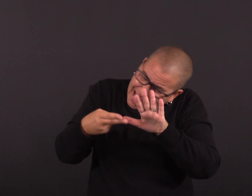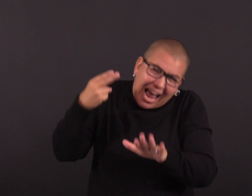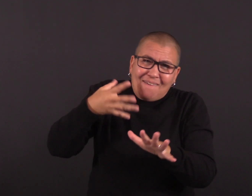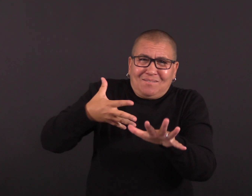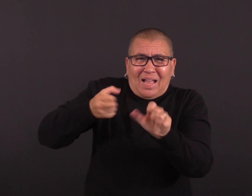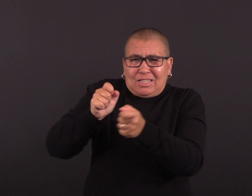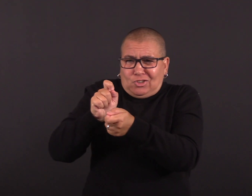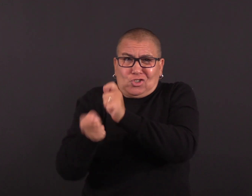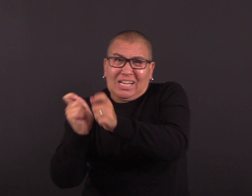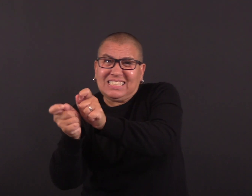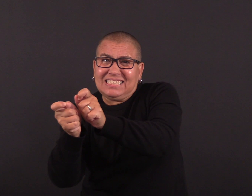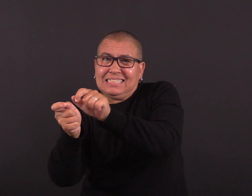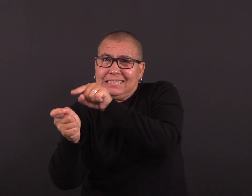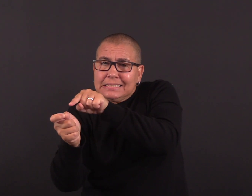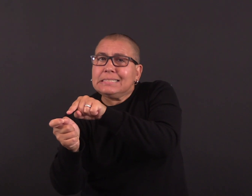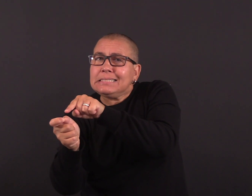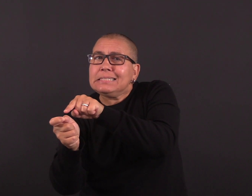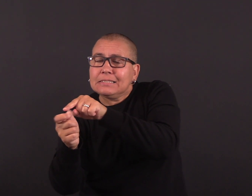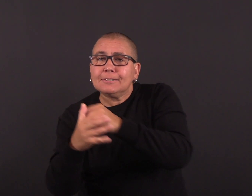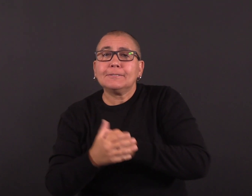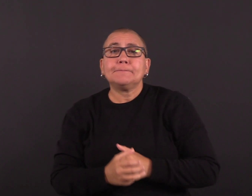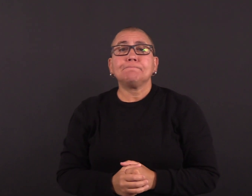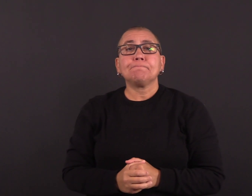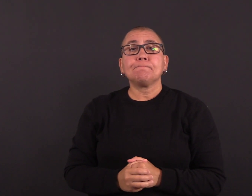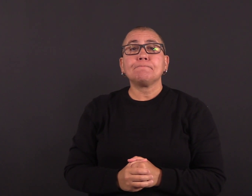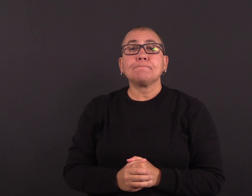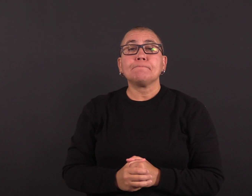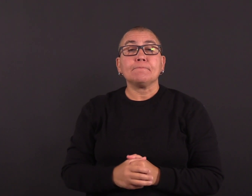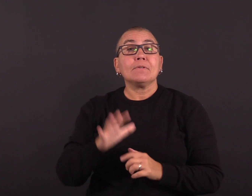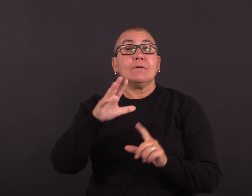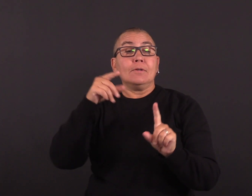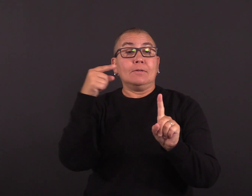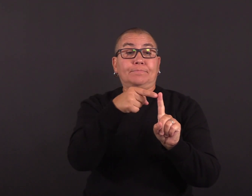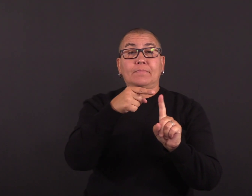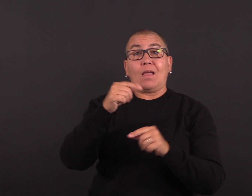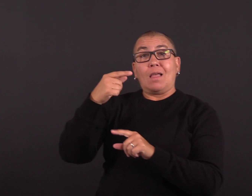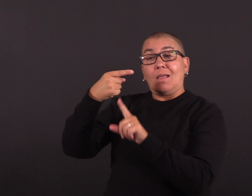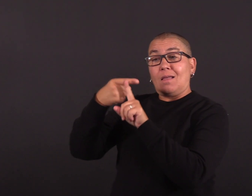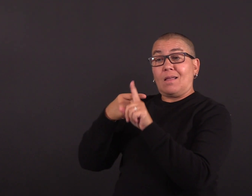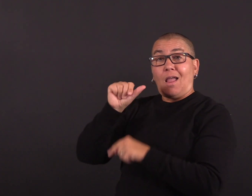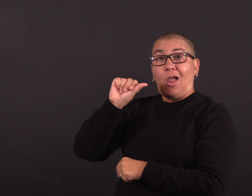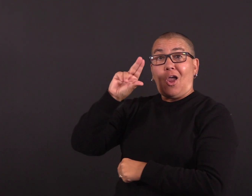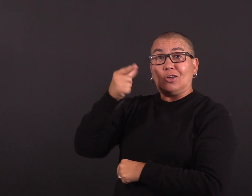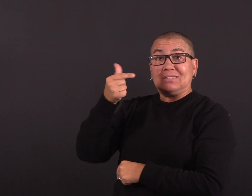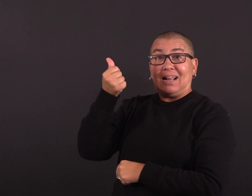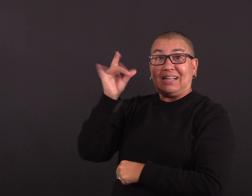Health authorities say they're closely tracking the spread of three new COVID-19